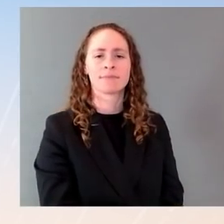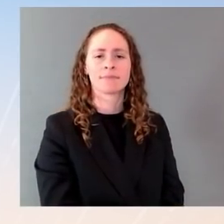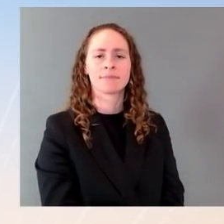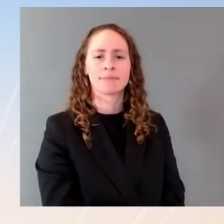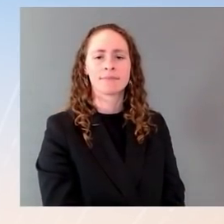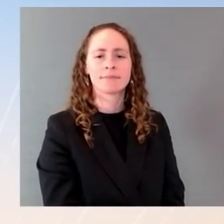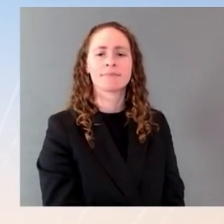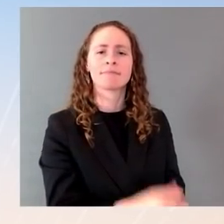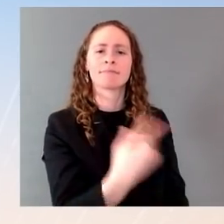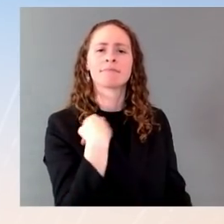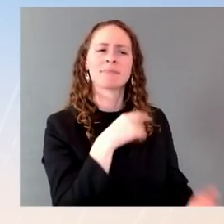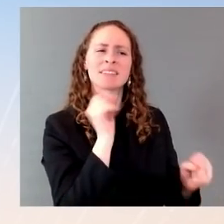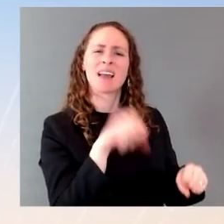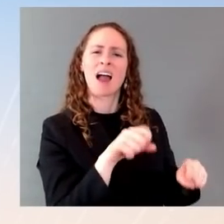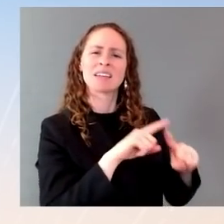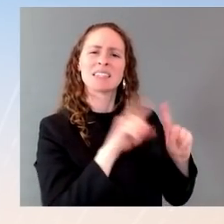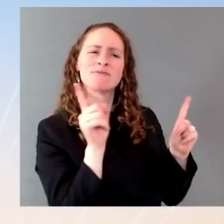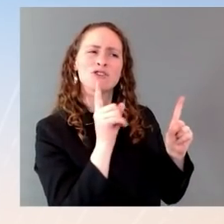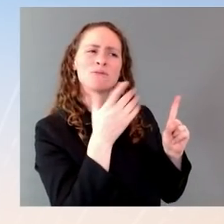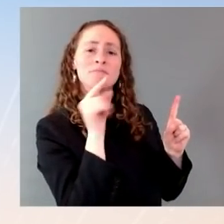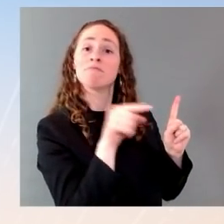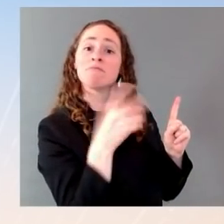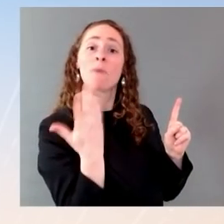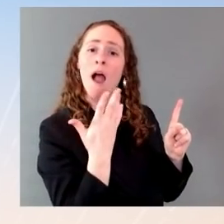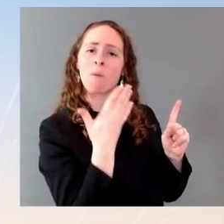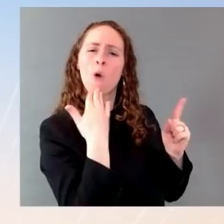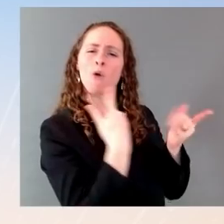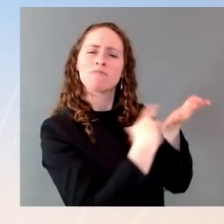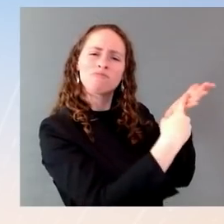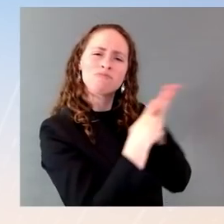I don't think it will be a secret. That is what we're working to prevent. The Press: Is the administration